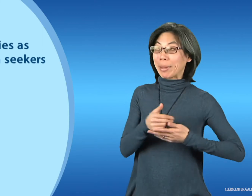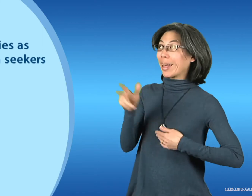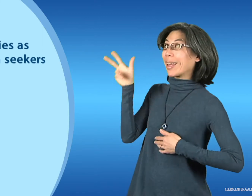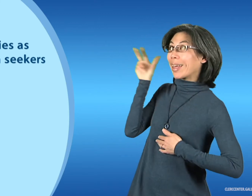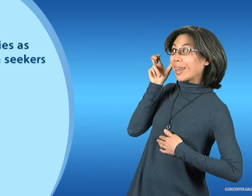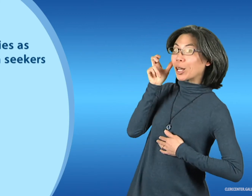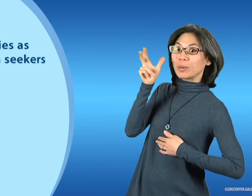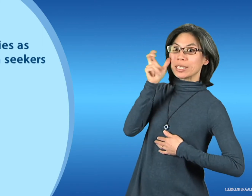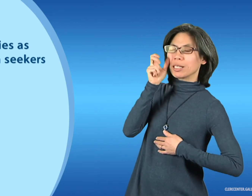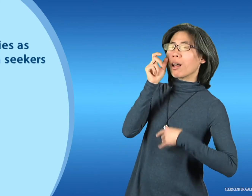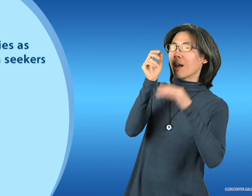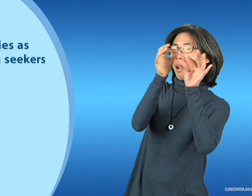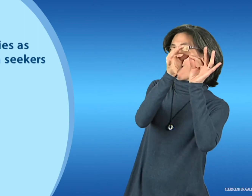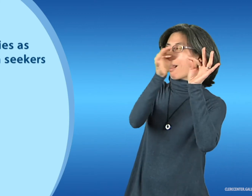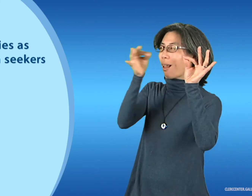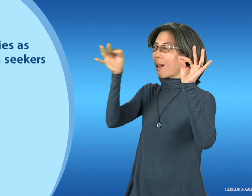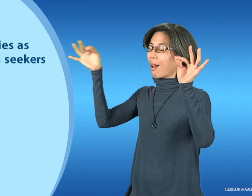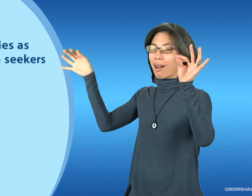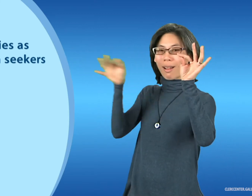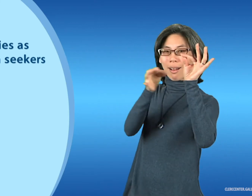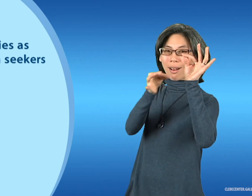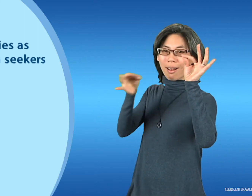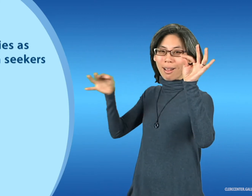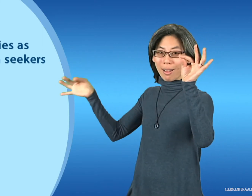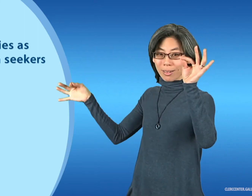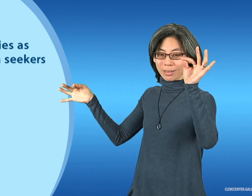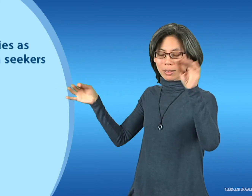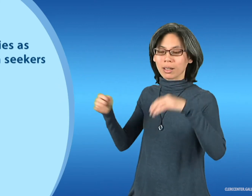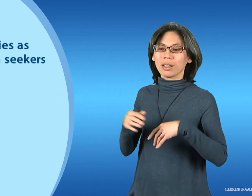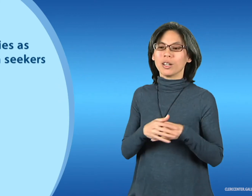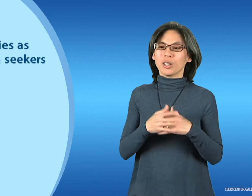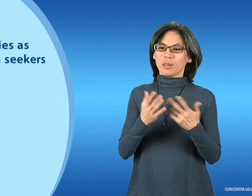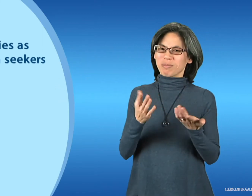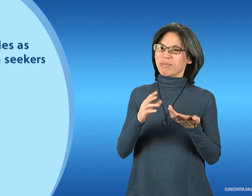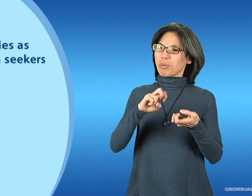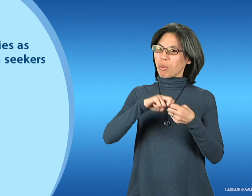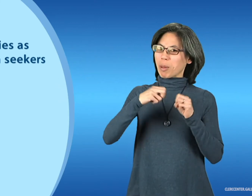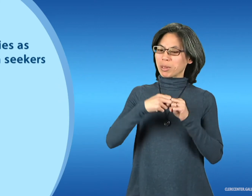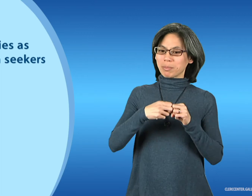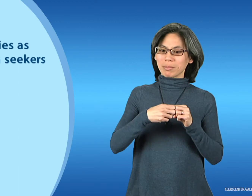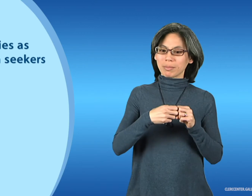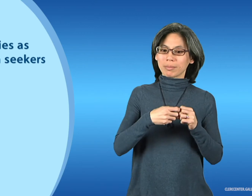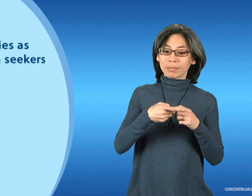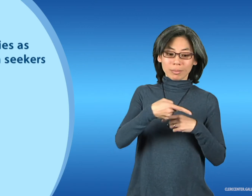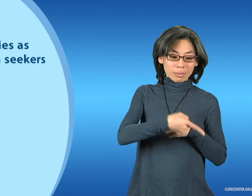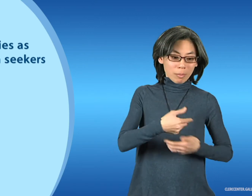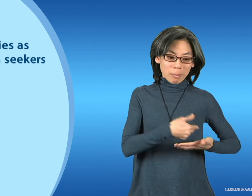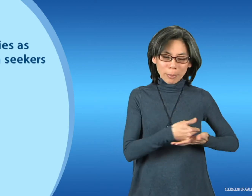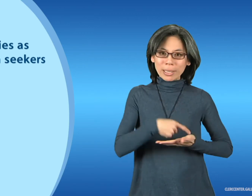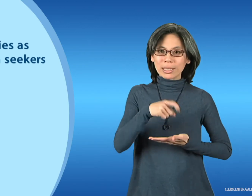So the baby hears or sees strings of signs or words. The problem is the baby's job is to break